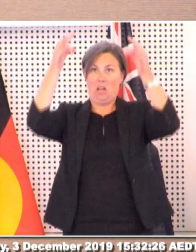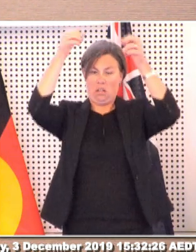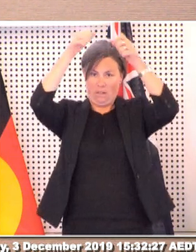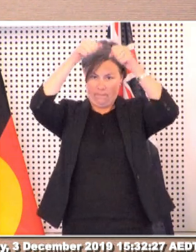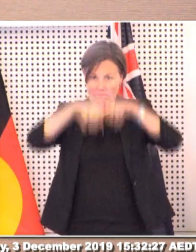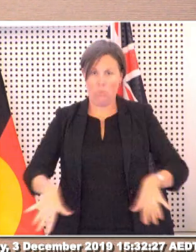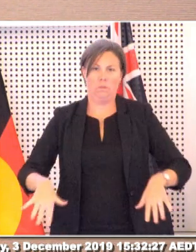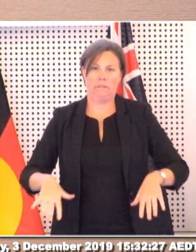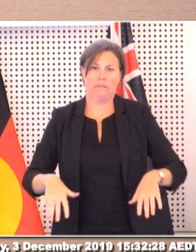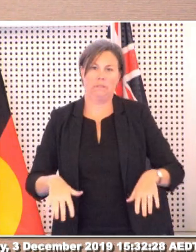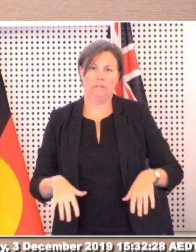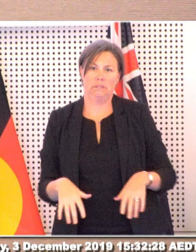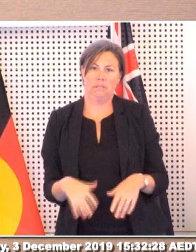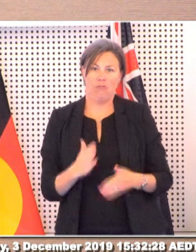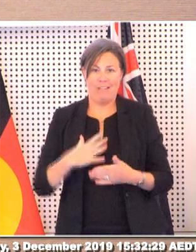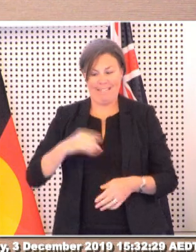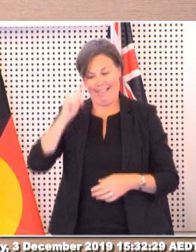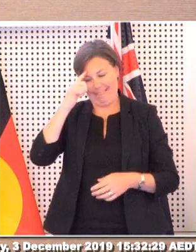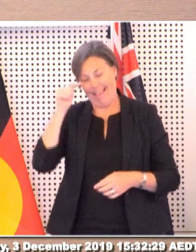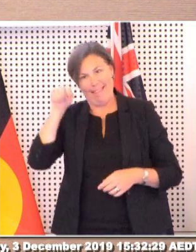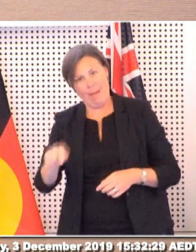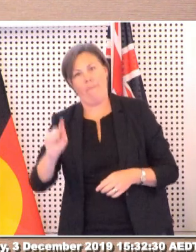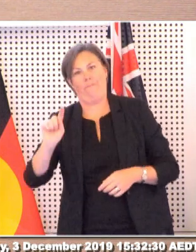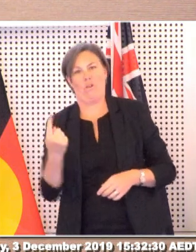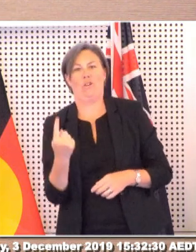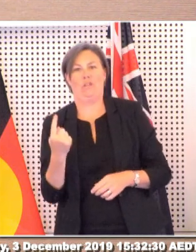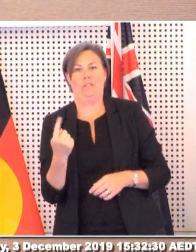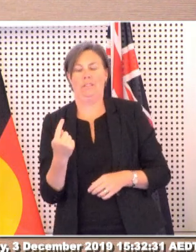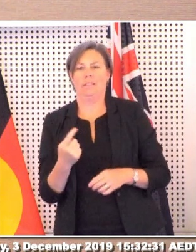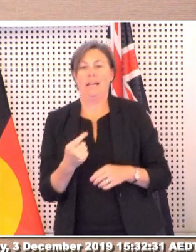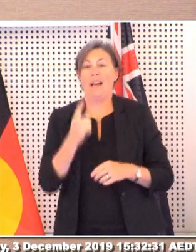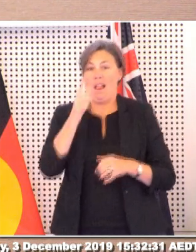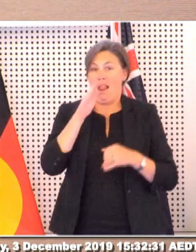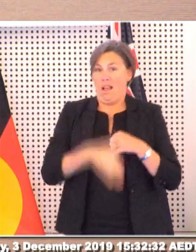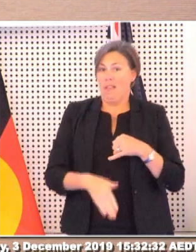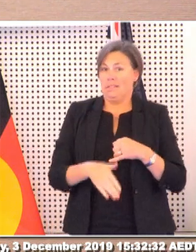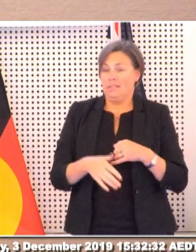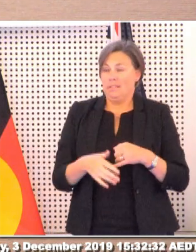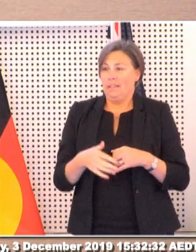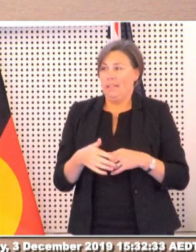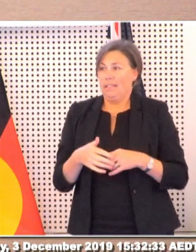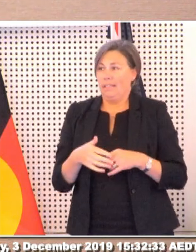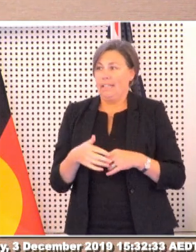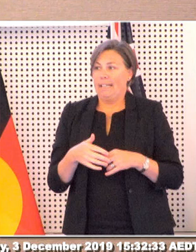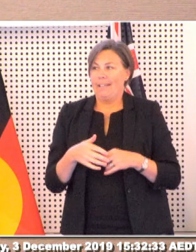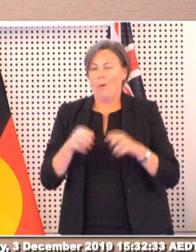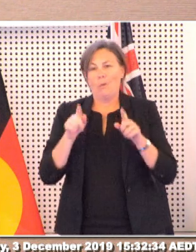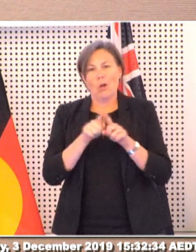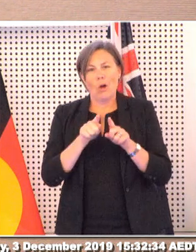think you can change the culture. Sorry, Phil, and one last thing is that it’s the monitoring, it’s the reporting